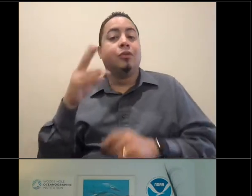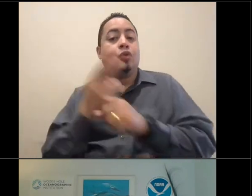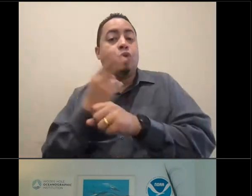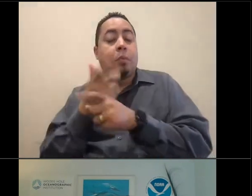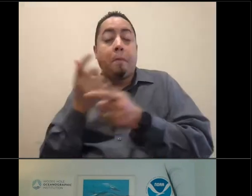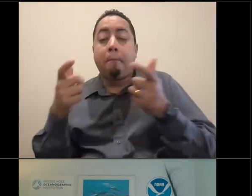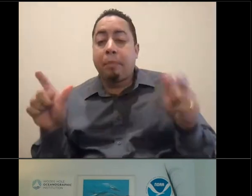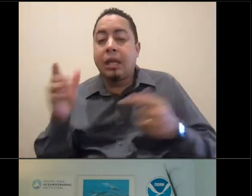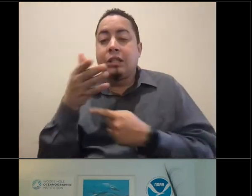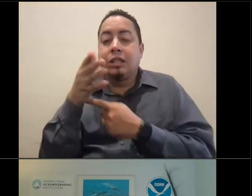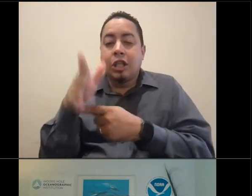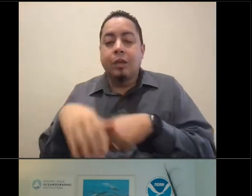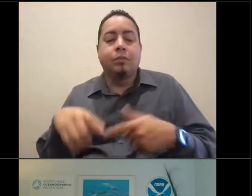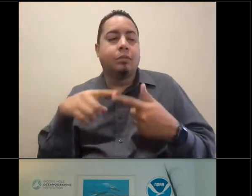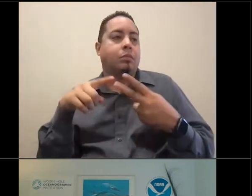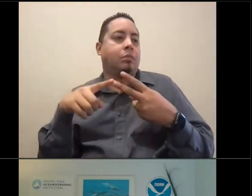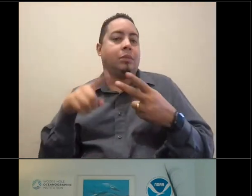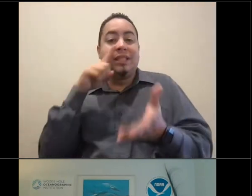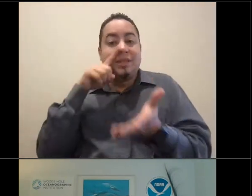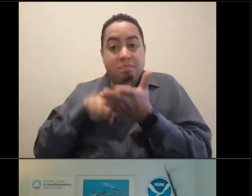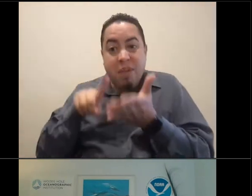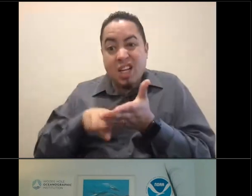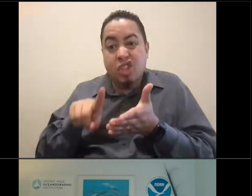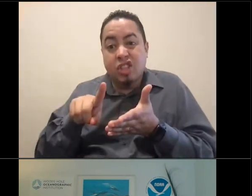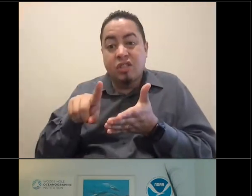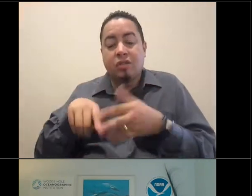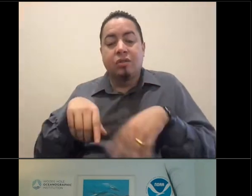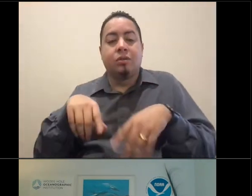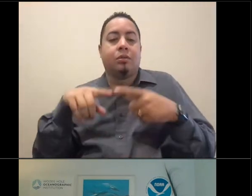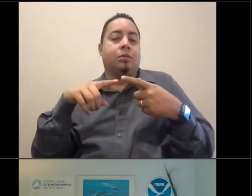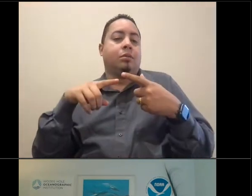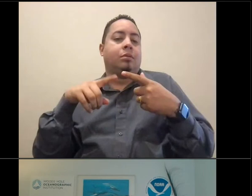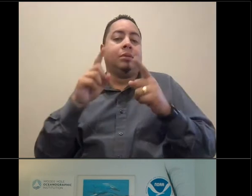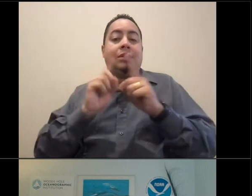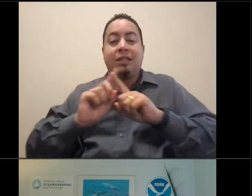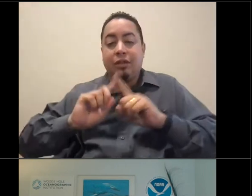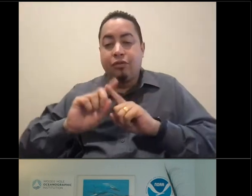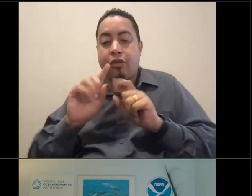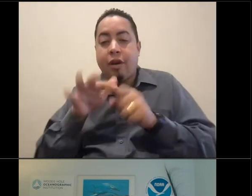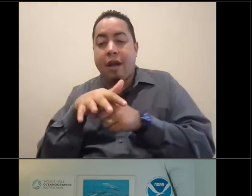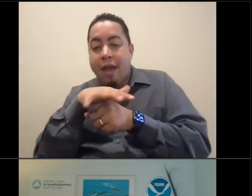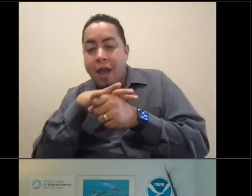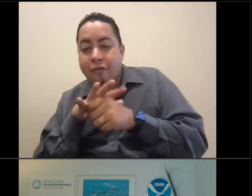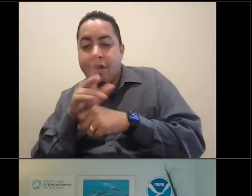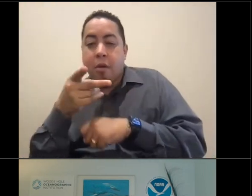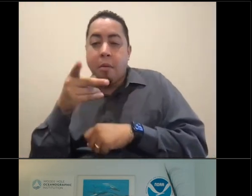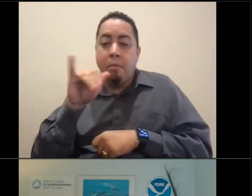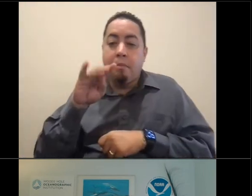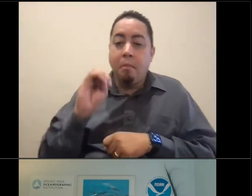folks that are doing inspections of it like different municipal like water pipes and intake pipes and things like that,